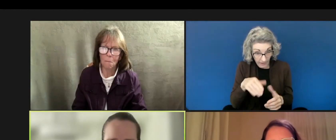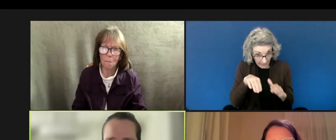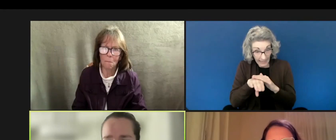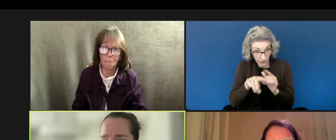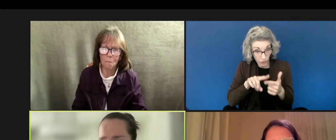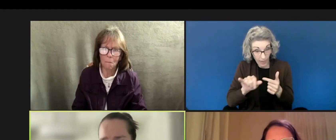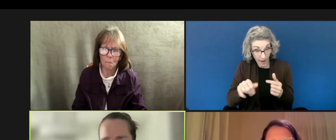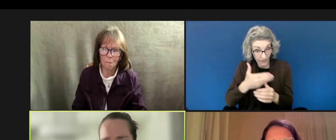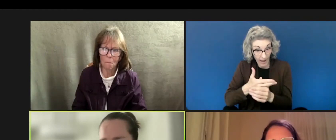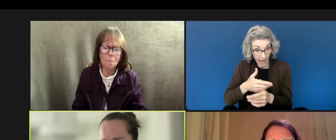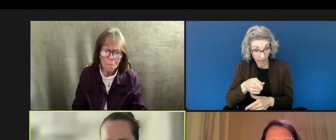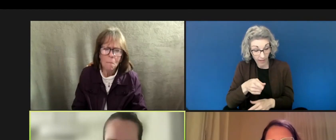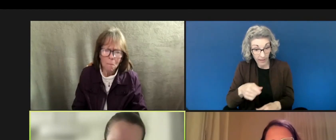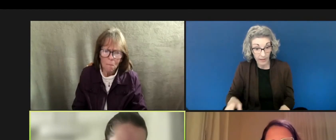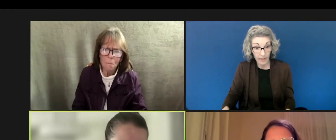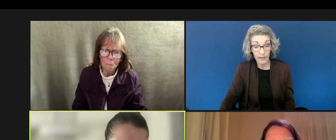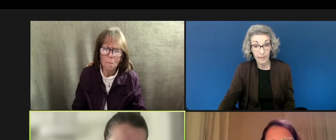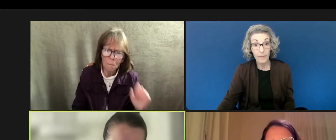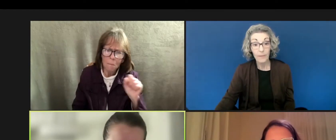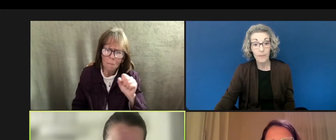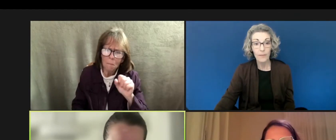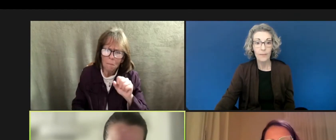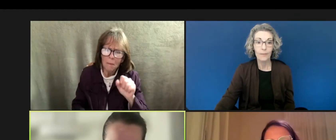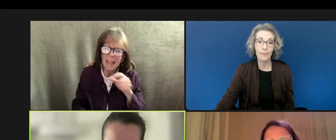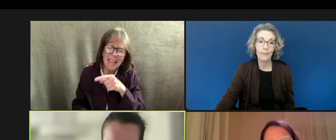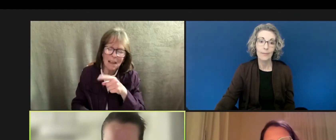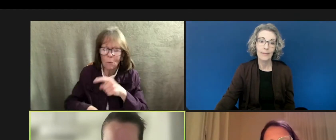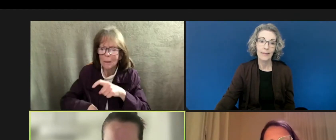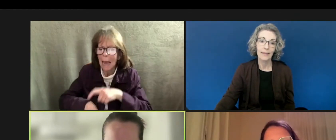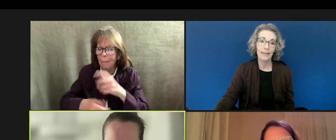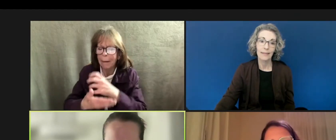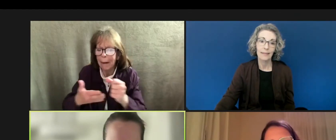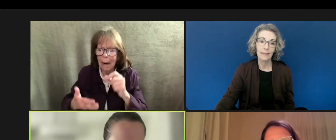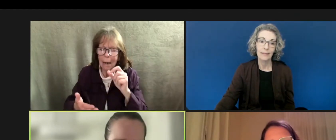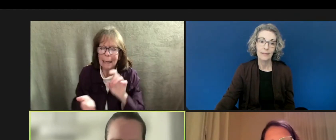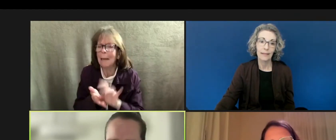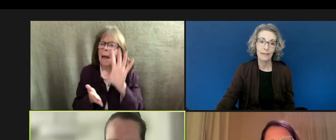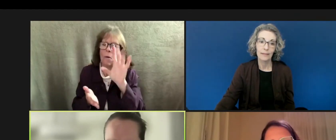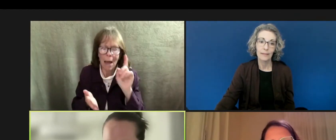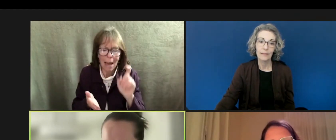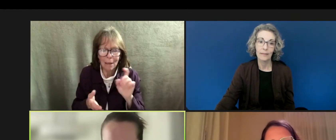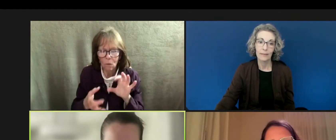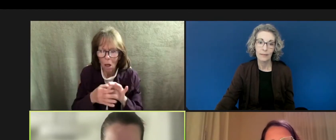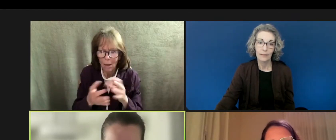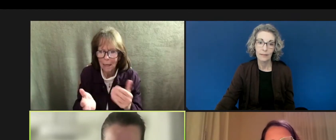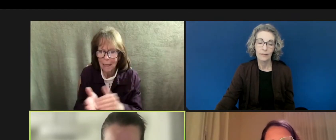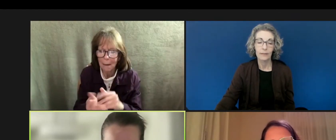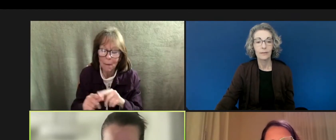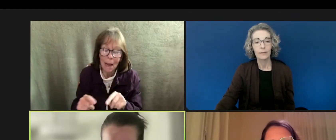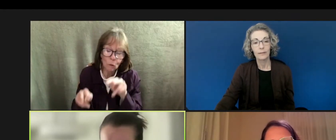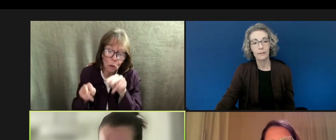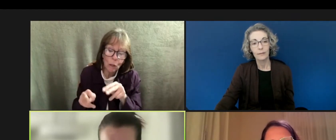Yes, it had just kicked me out, so I was logging in again. Just checking the latest nursing notes which-